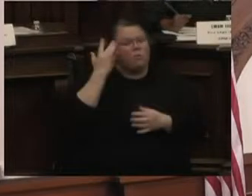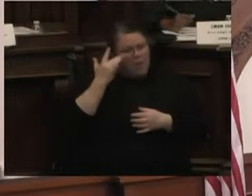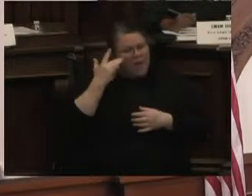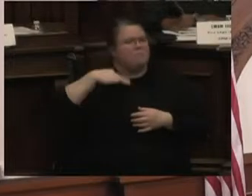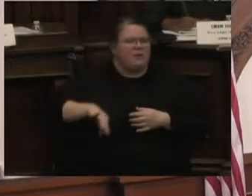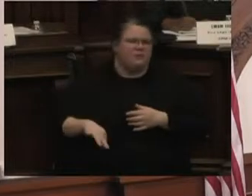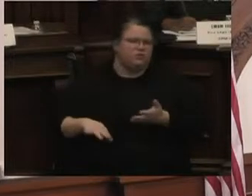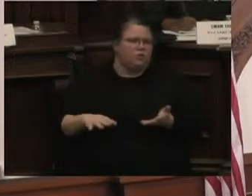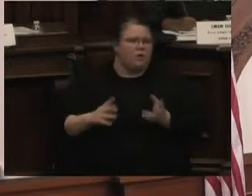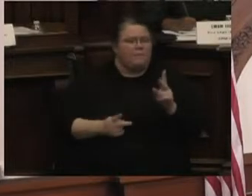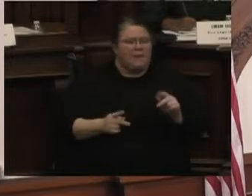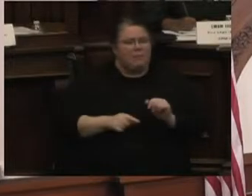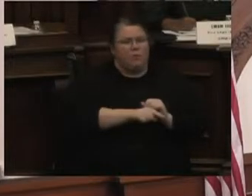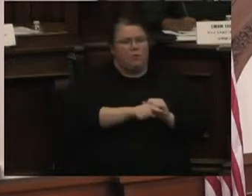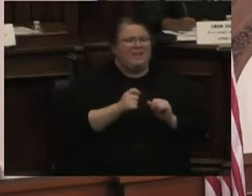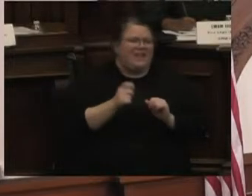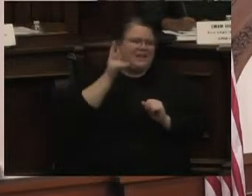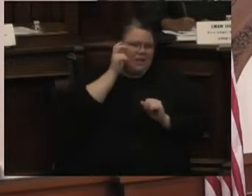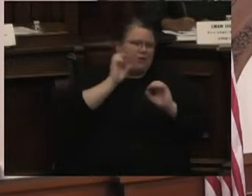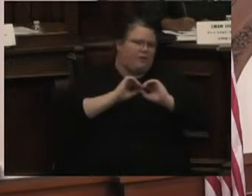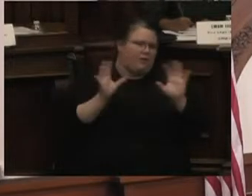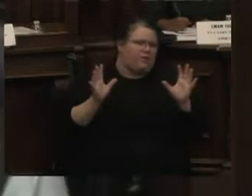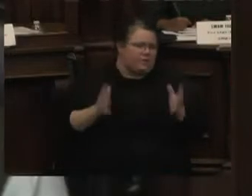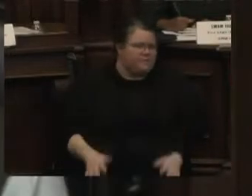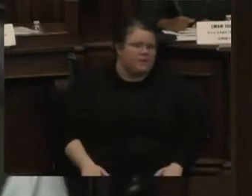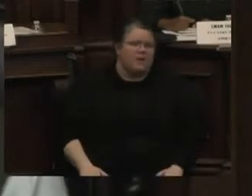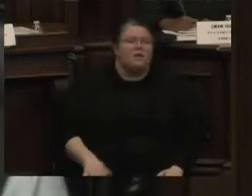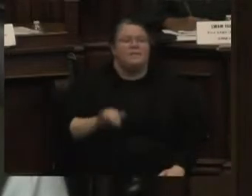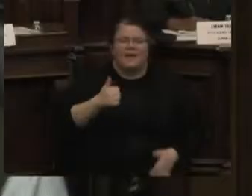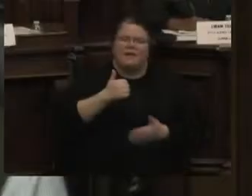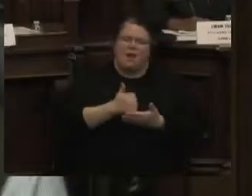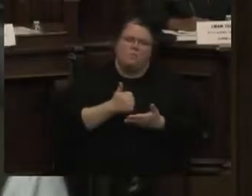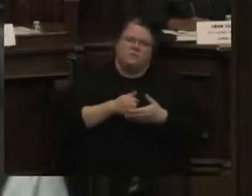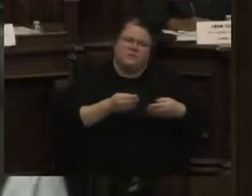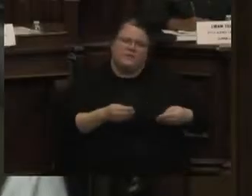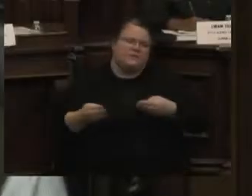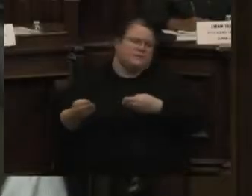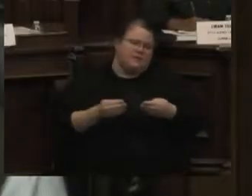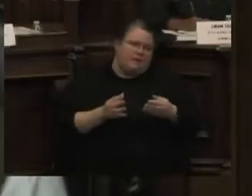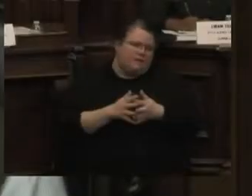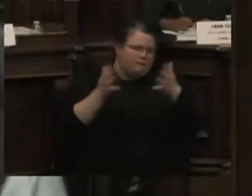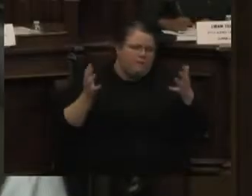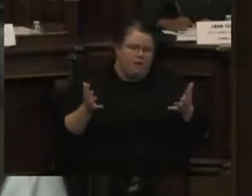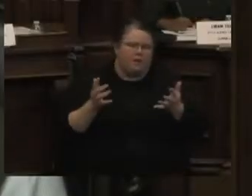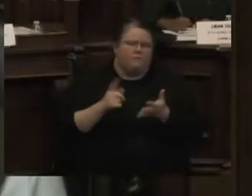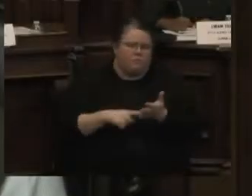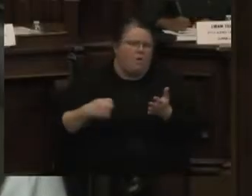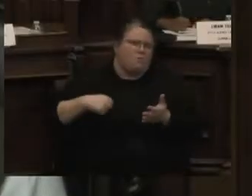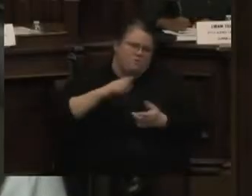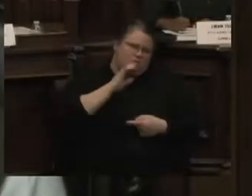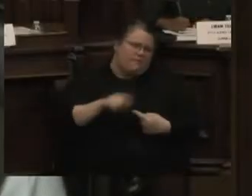over the mic so that all of the persons in the room can hear